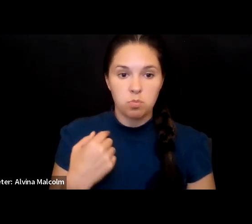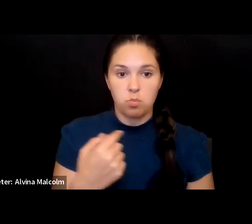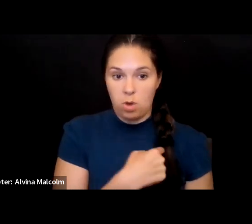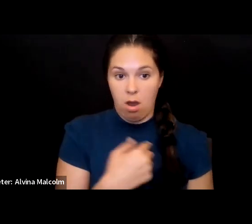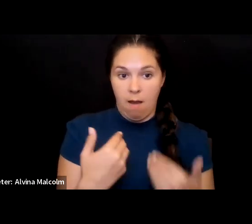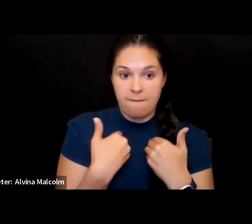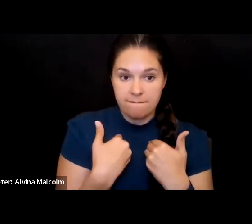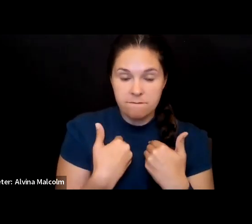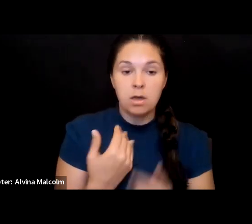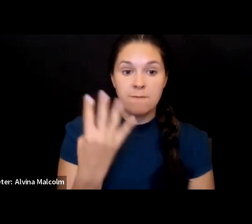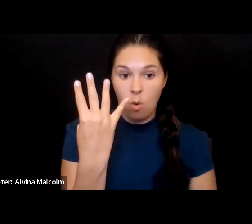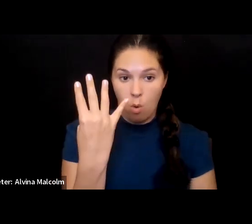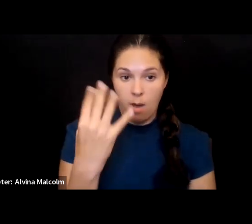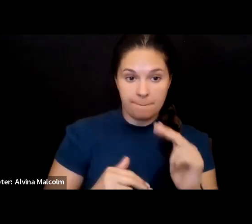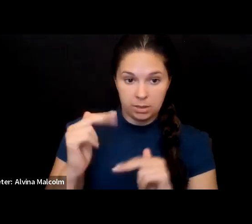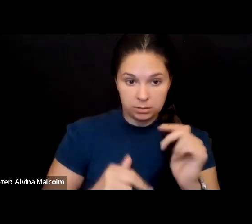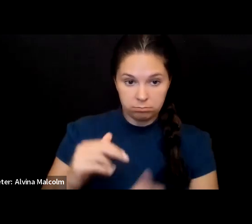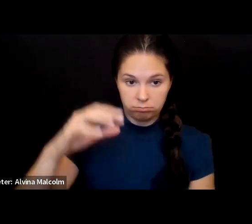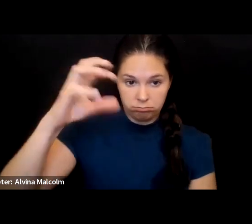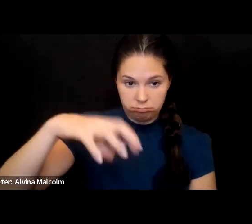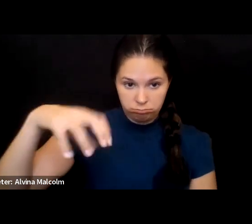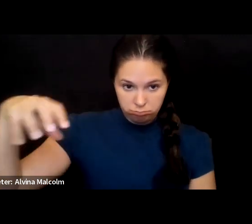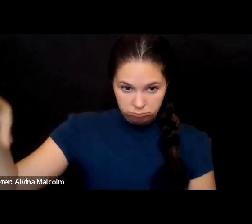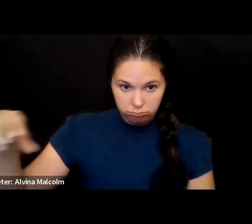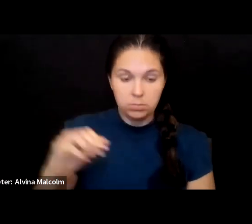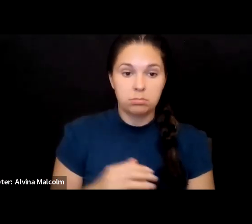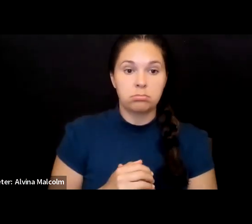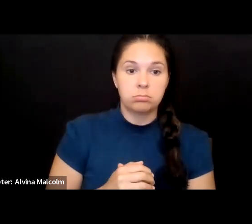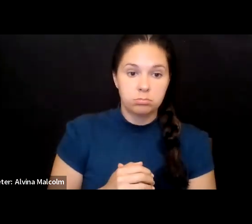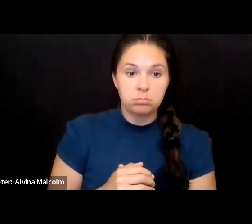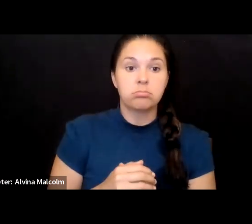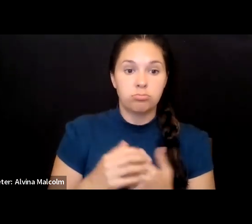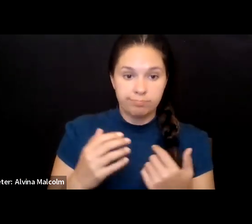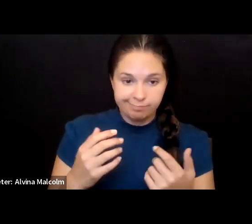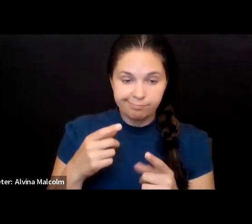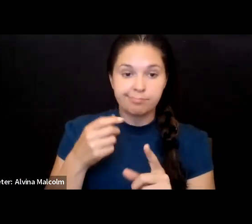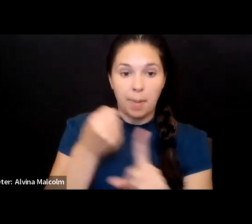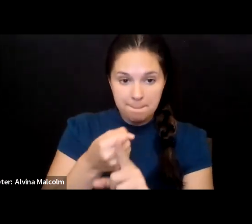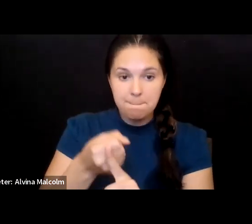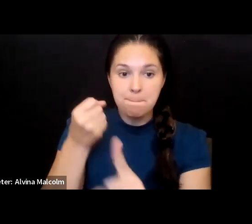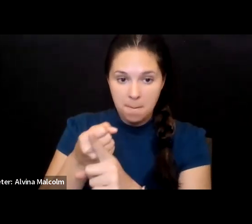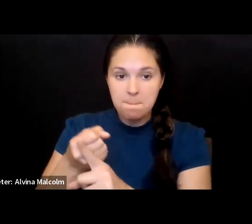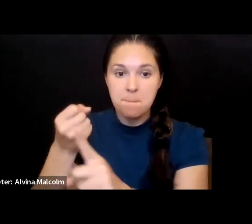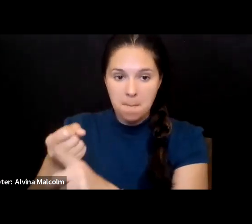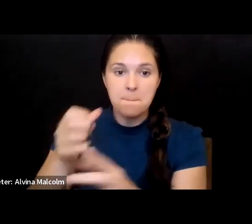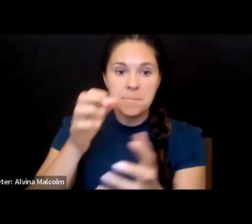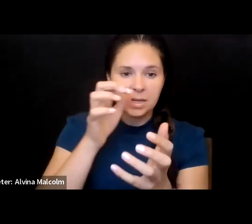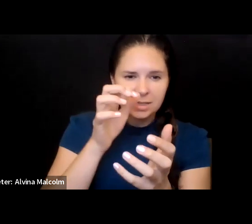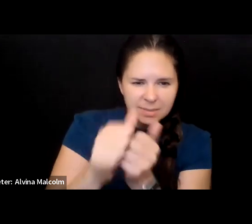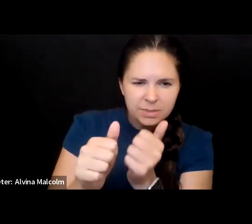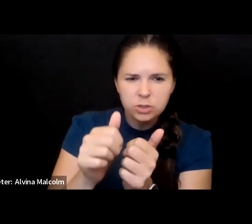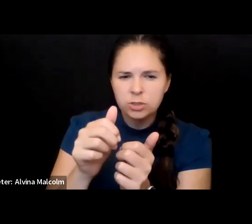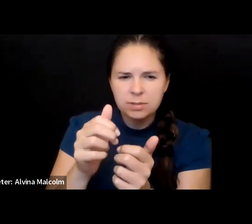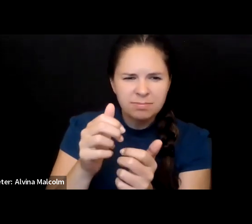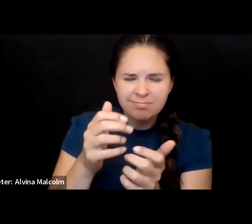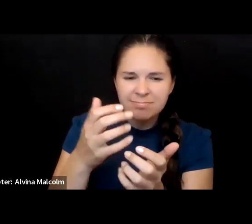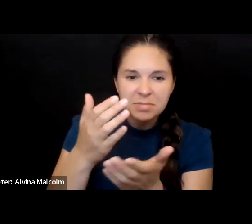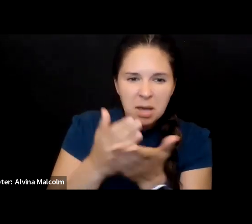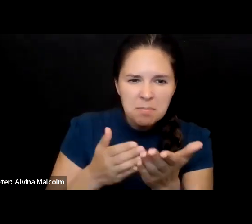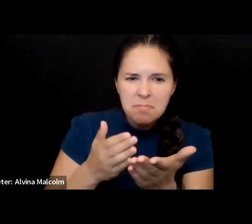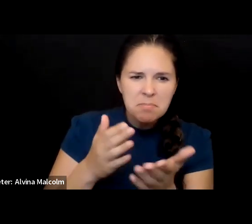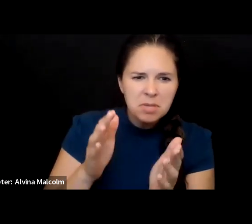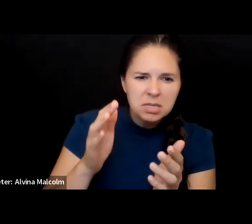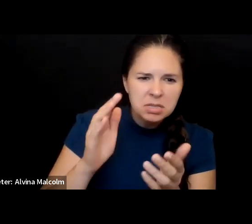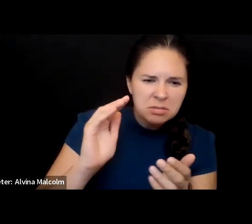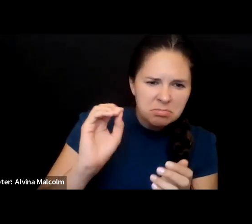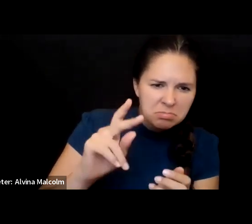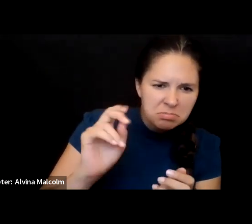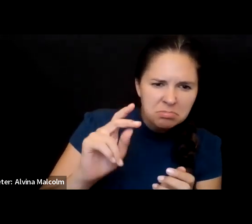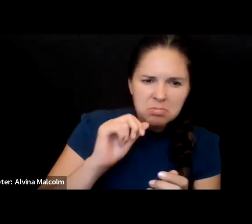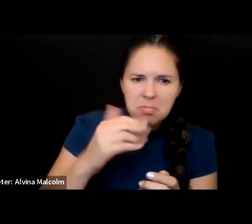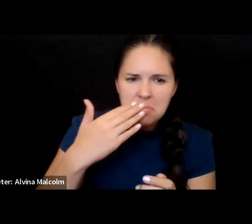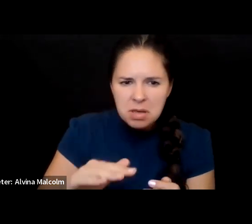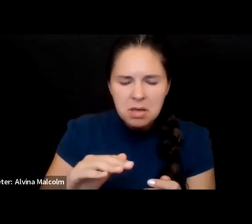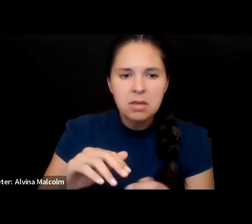more significantly impacted. So we